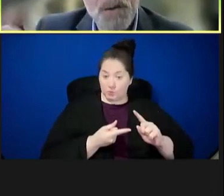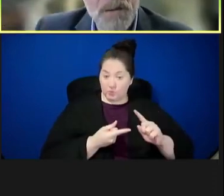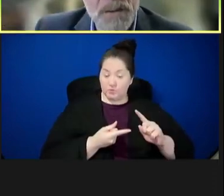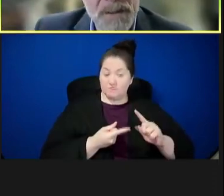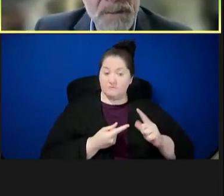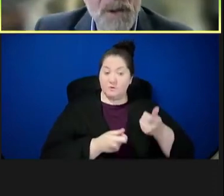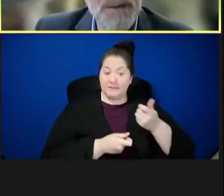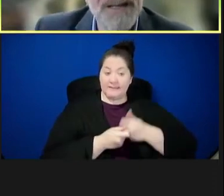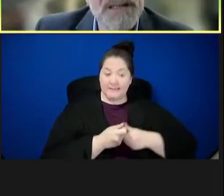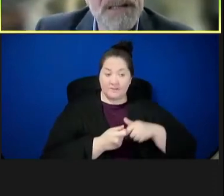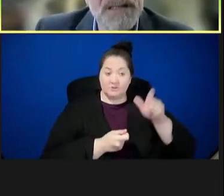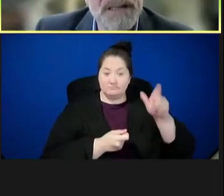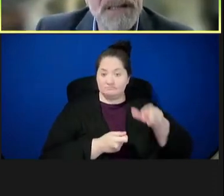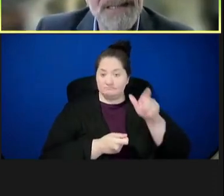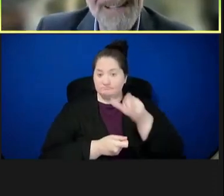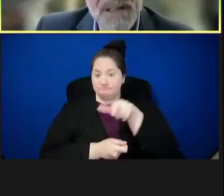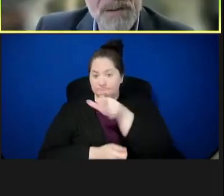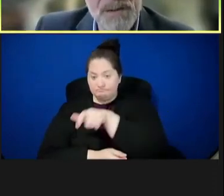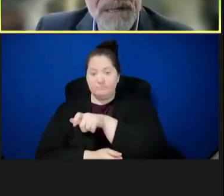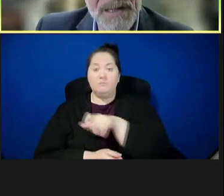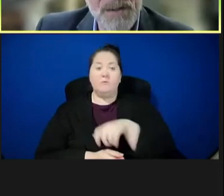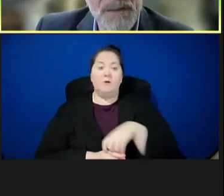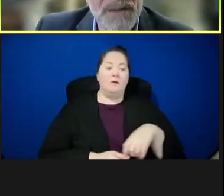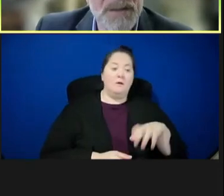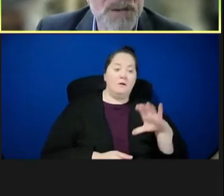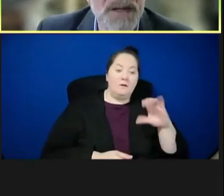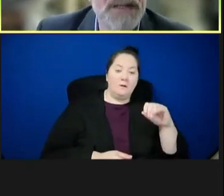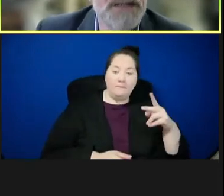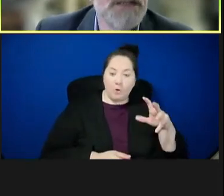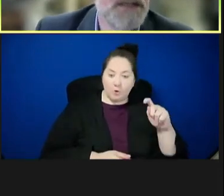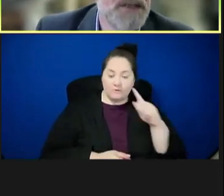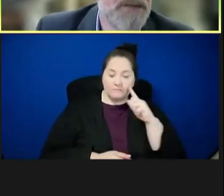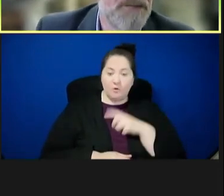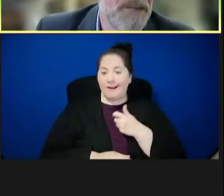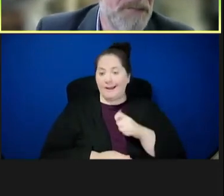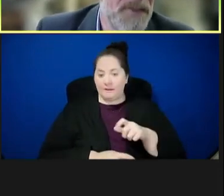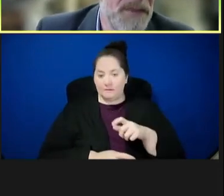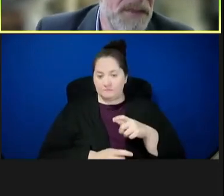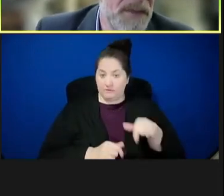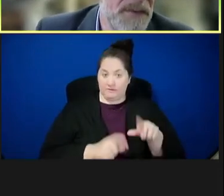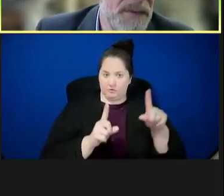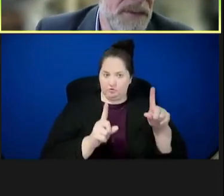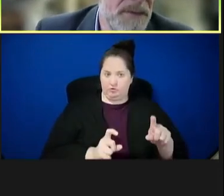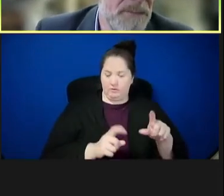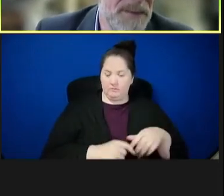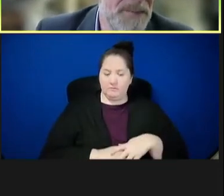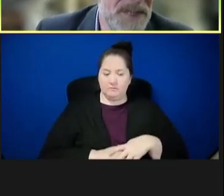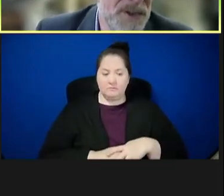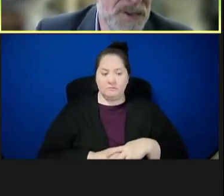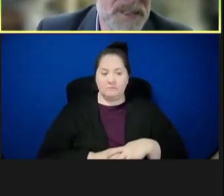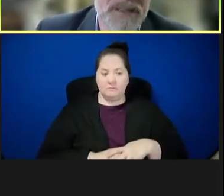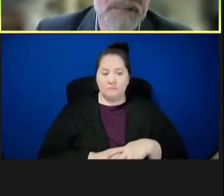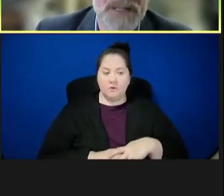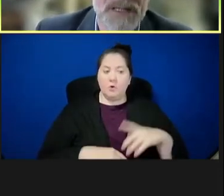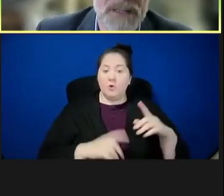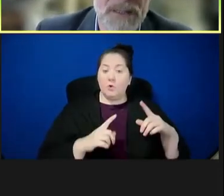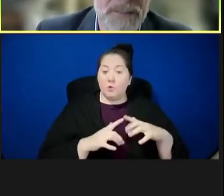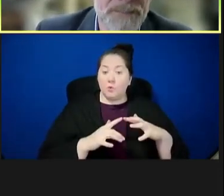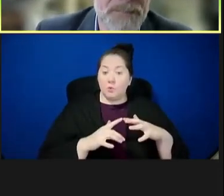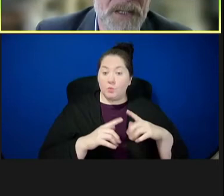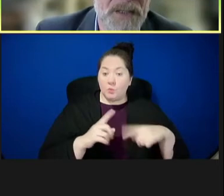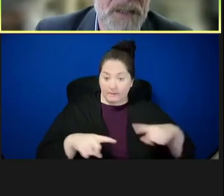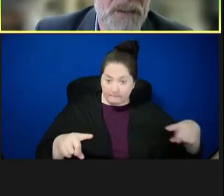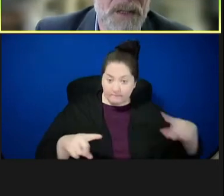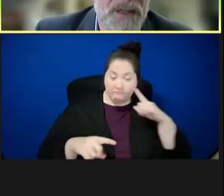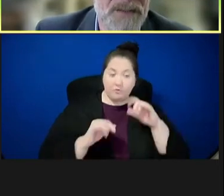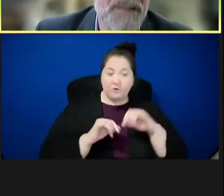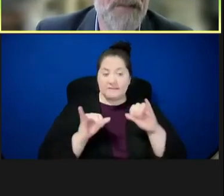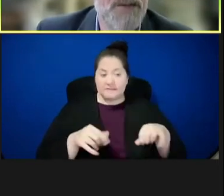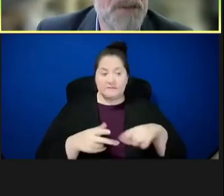core components in executing a clinical trial from the randomization system's timeline was